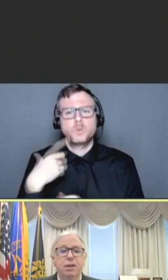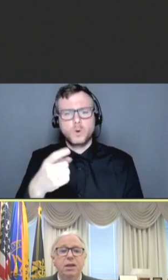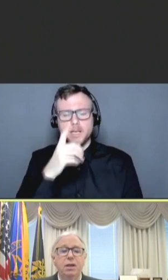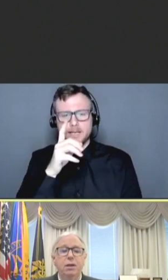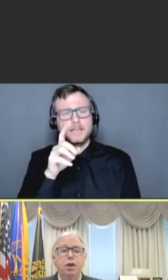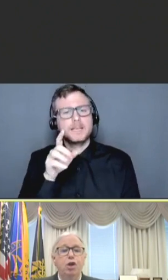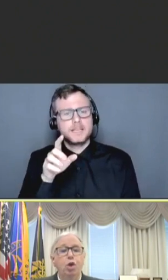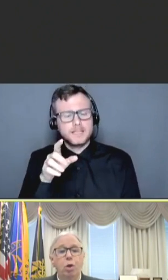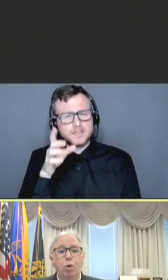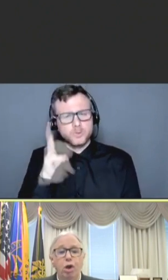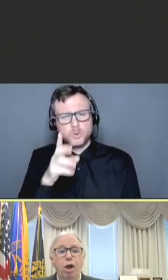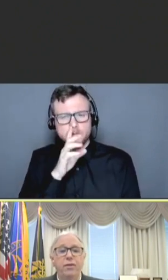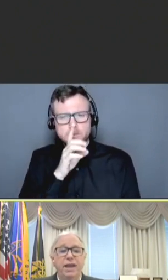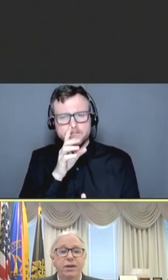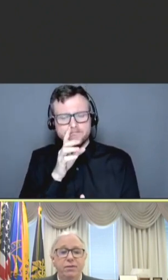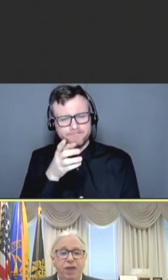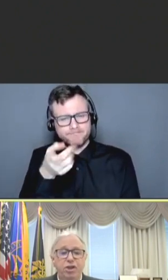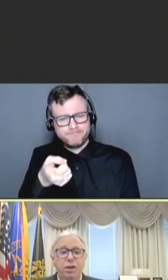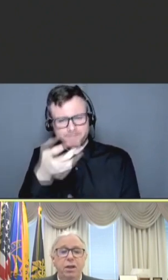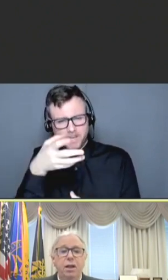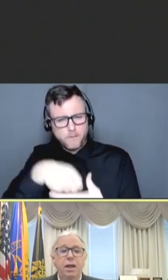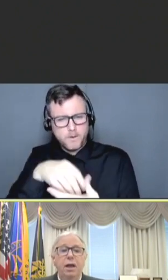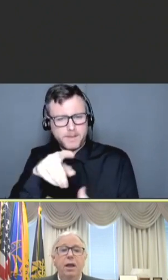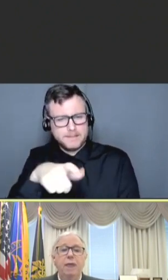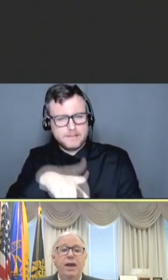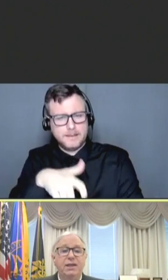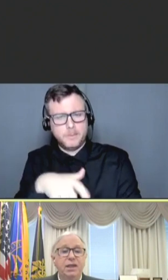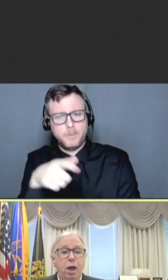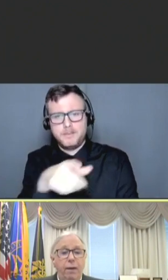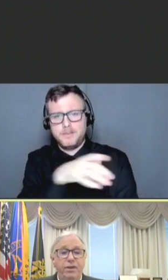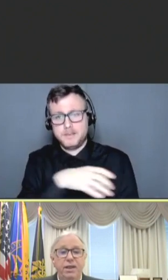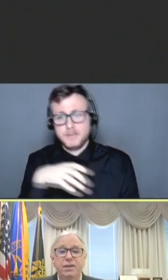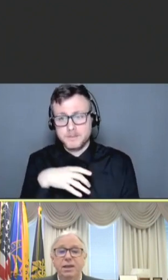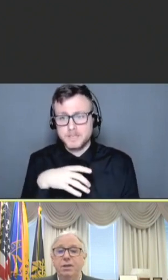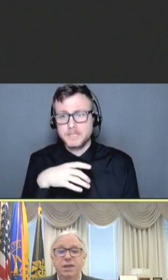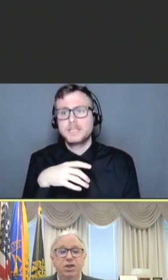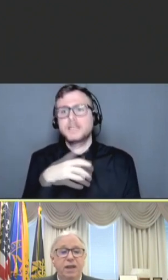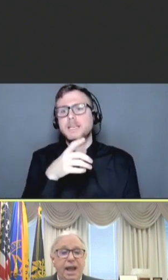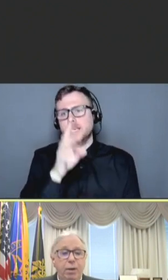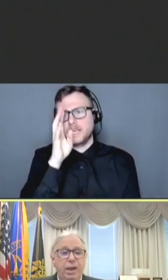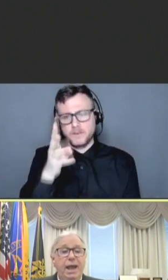committee. Your work on the innovation, vaccine confidence, immunization equity,